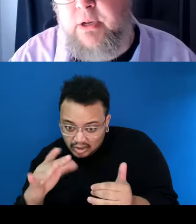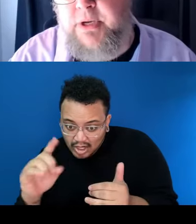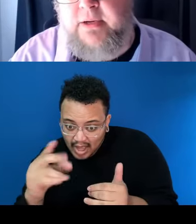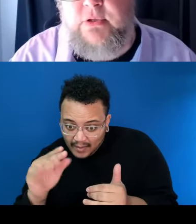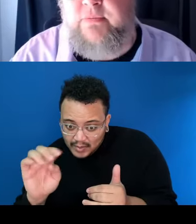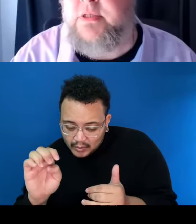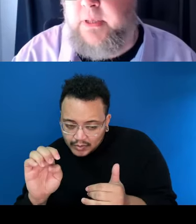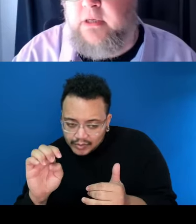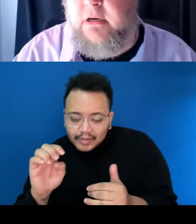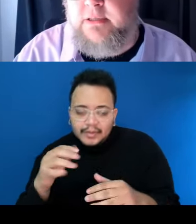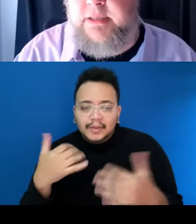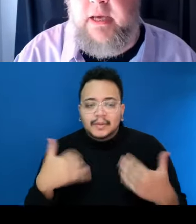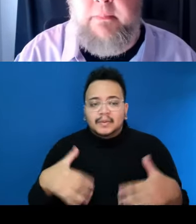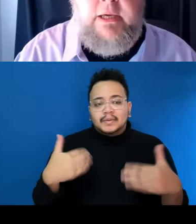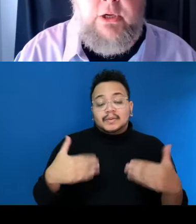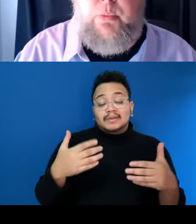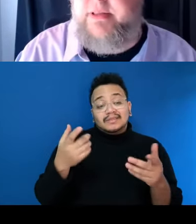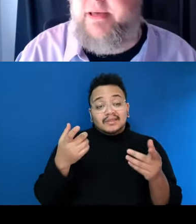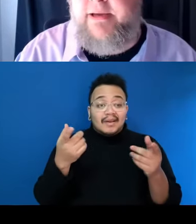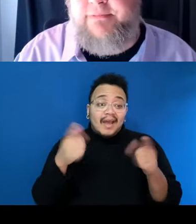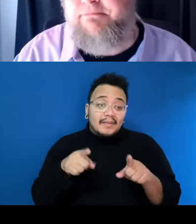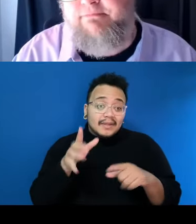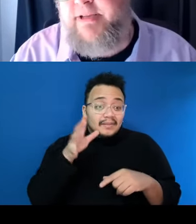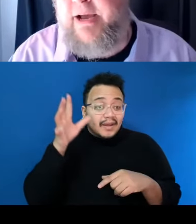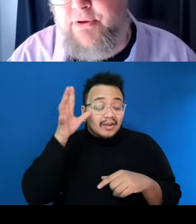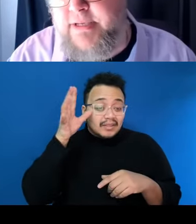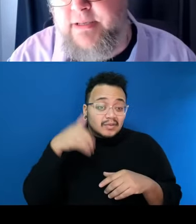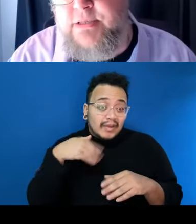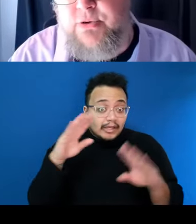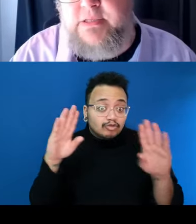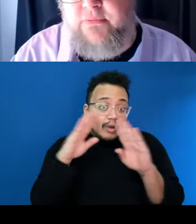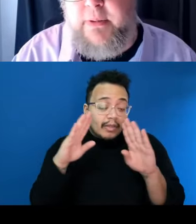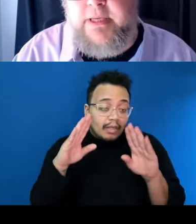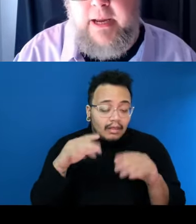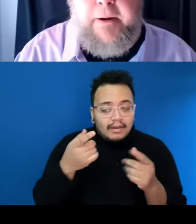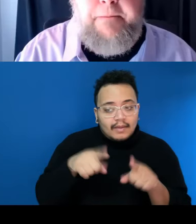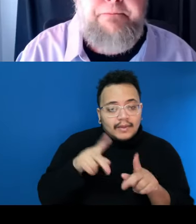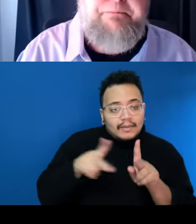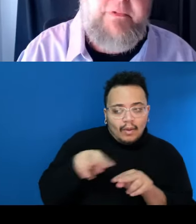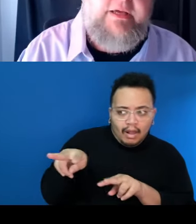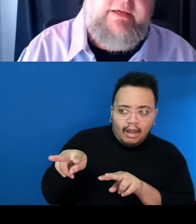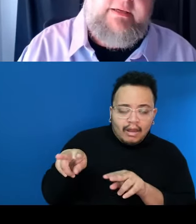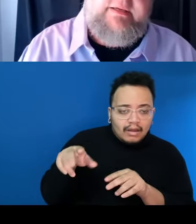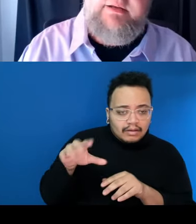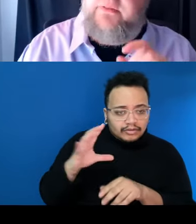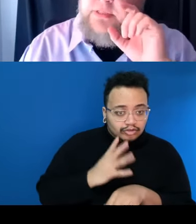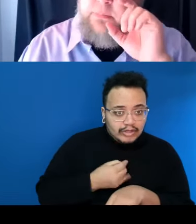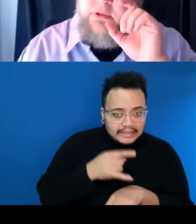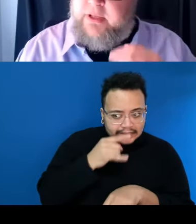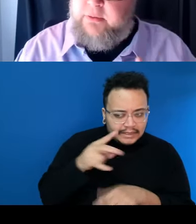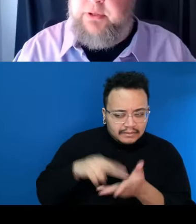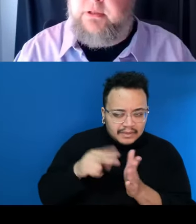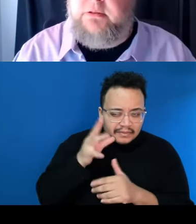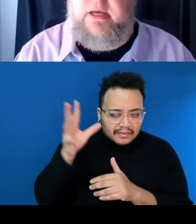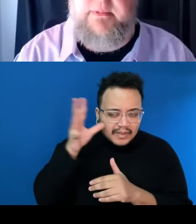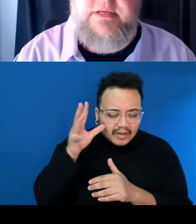child Protective Services being called on them when they got their kids trans-affirming care. Another example of how the political climate